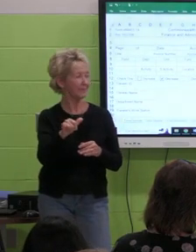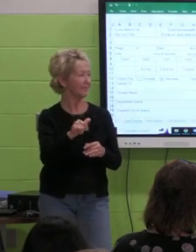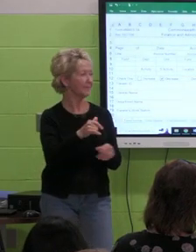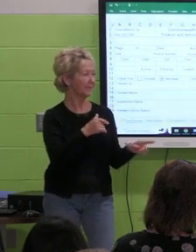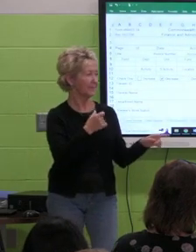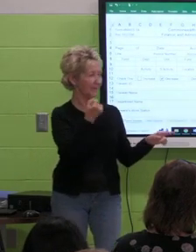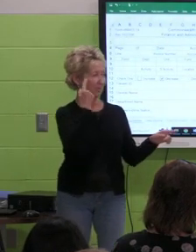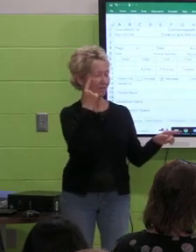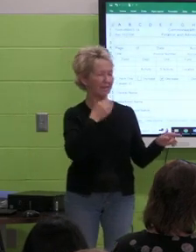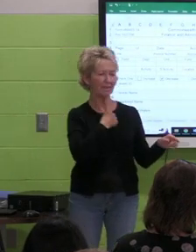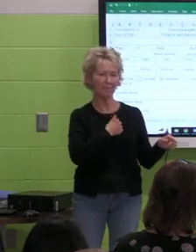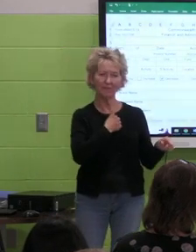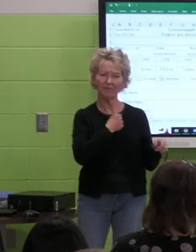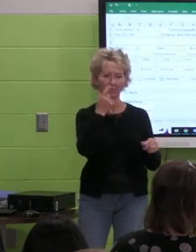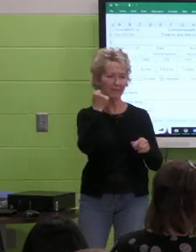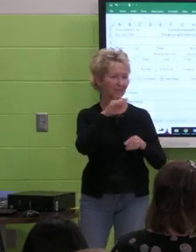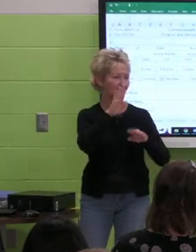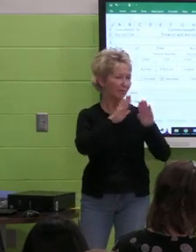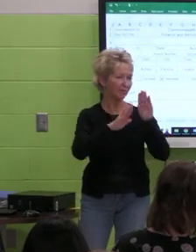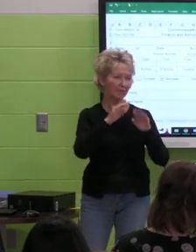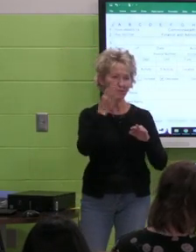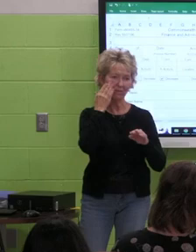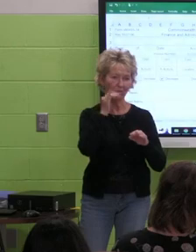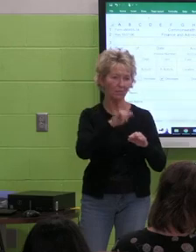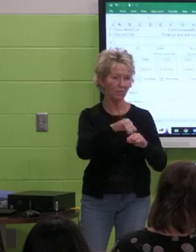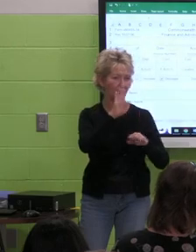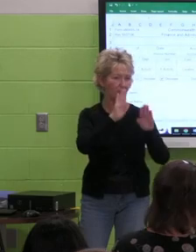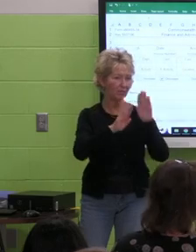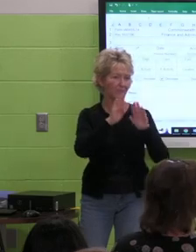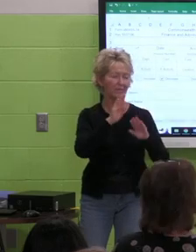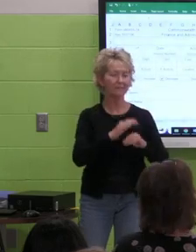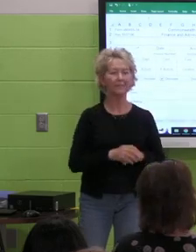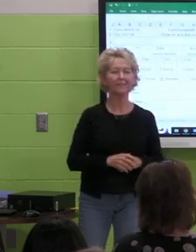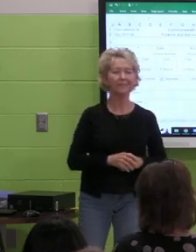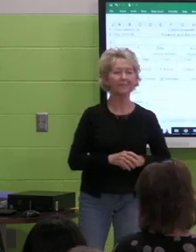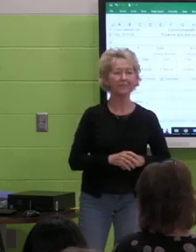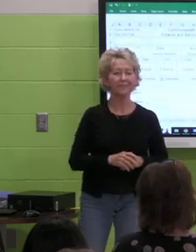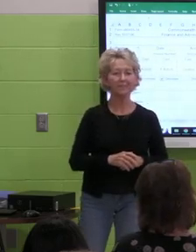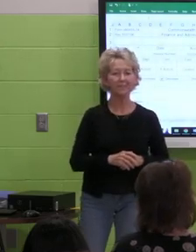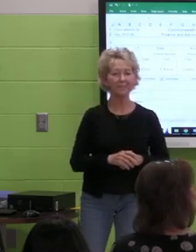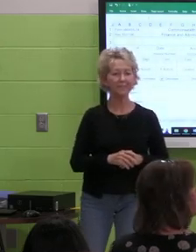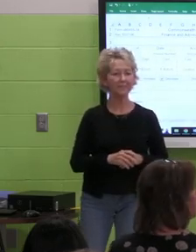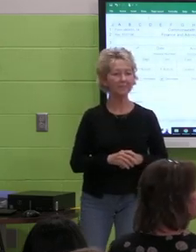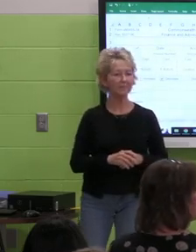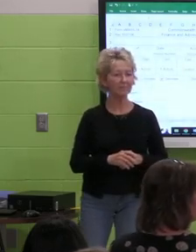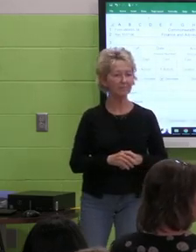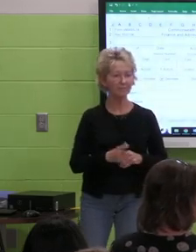for the level of frustration that that must give it thank you so so yes ma'am so we quit we quit